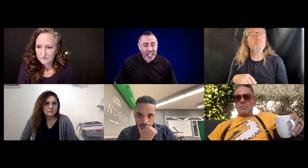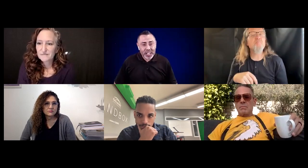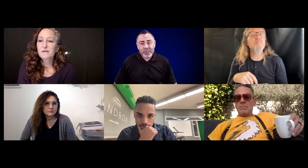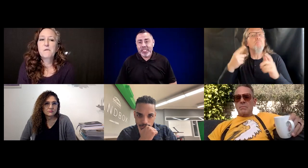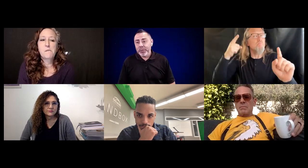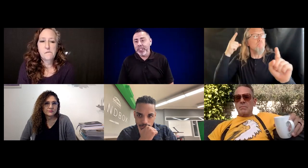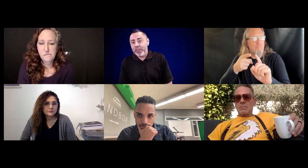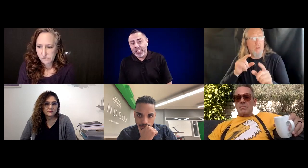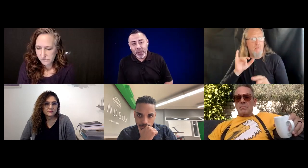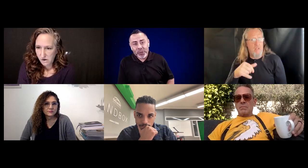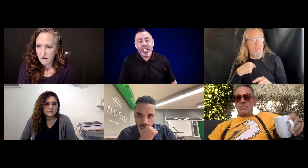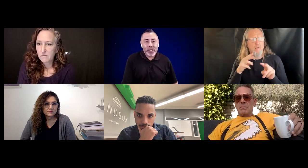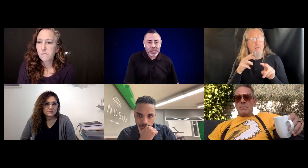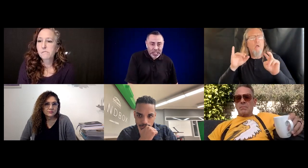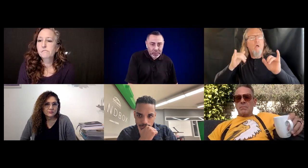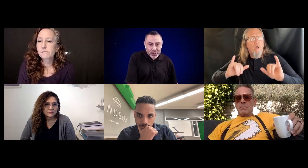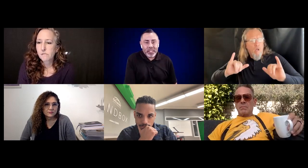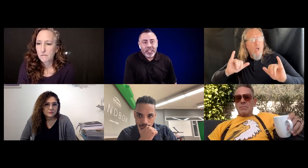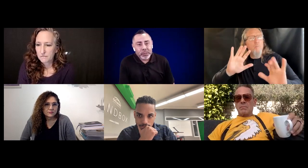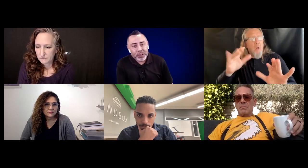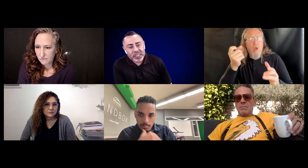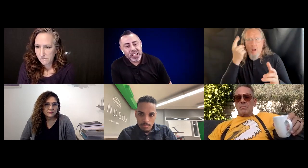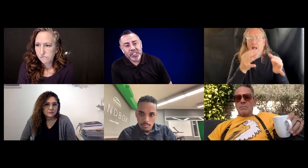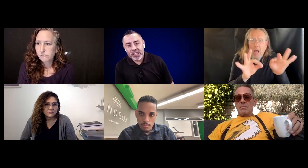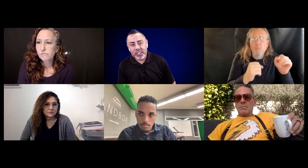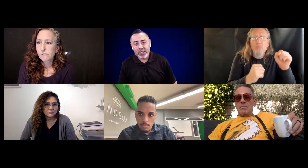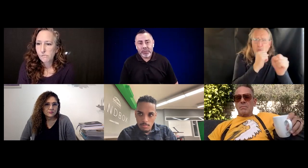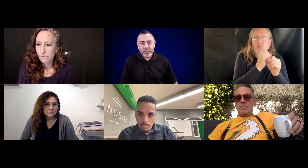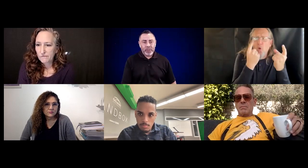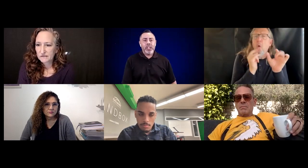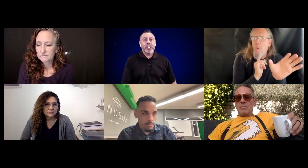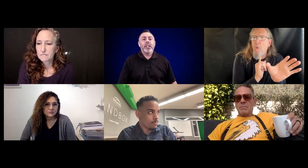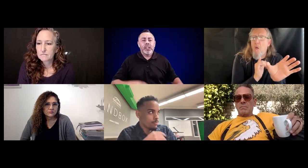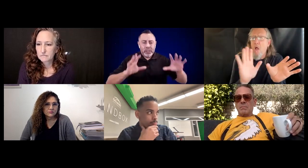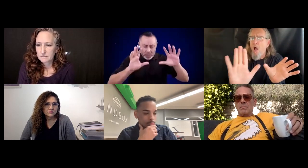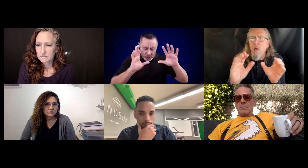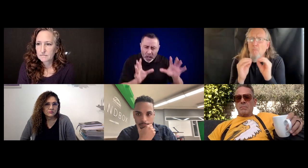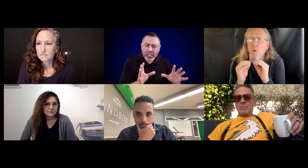I see we are running low. I want to speed up presentation here. I talked about language, structure.